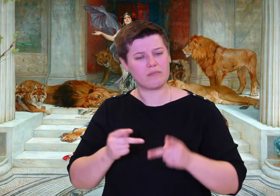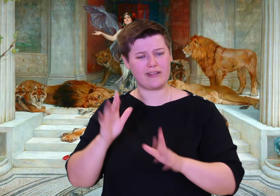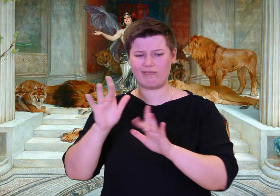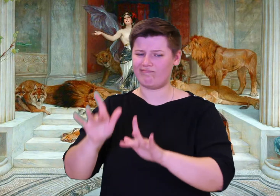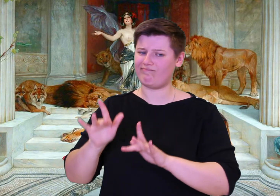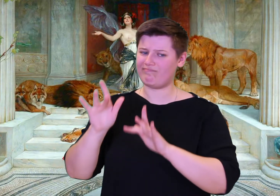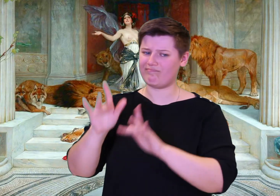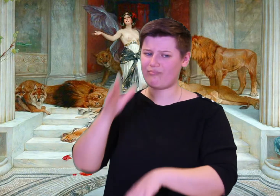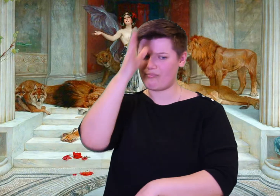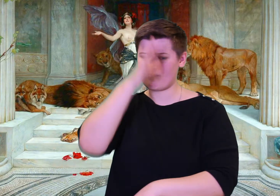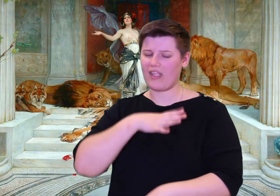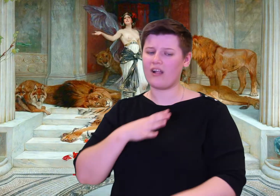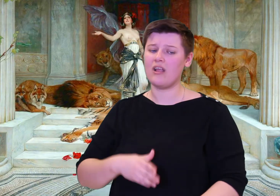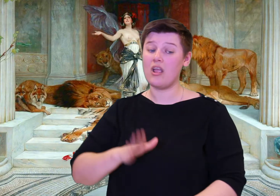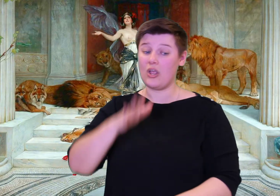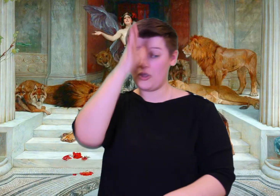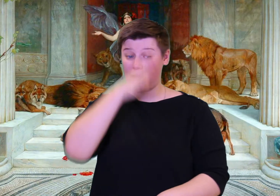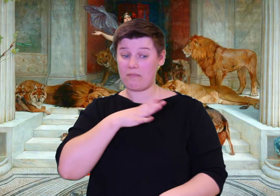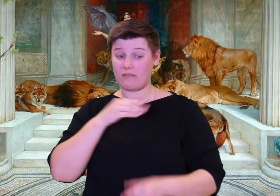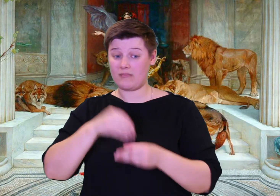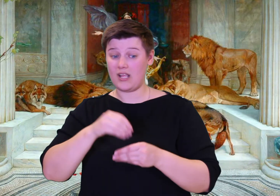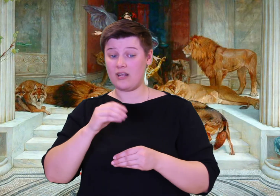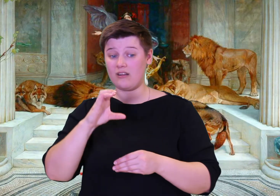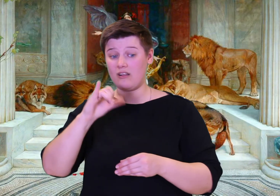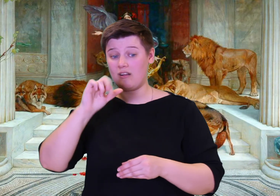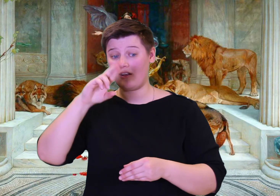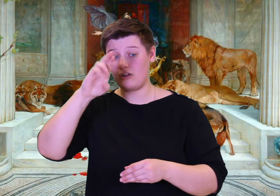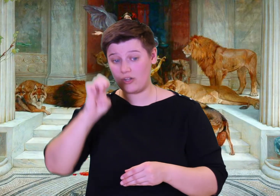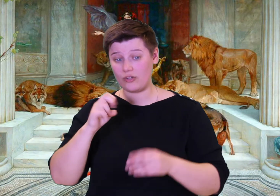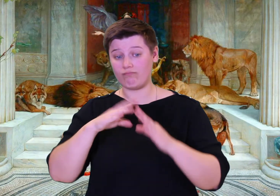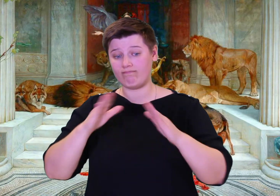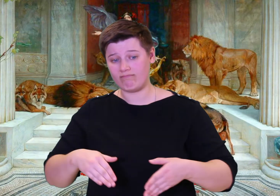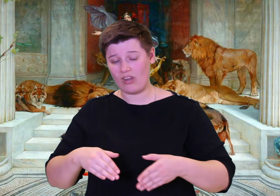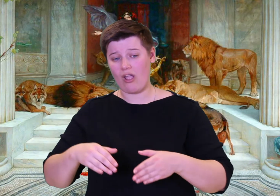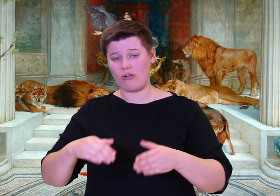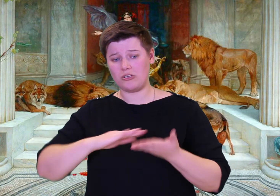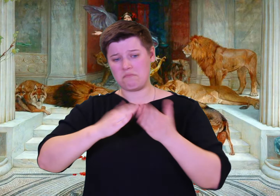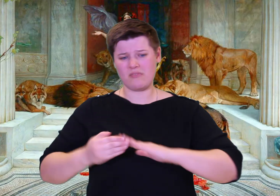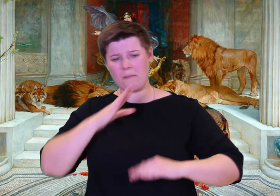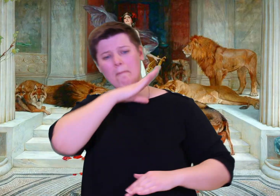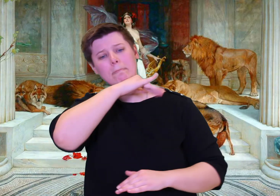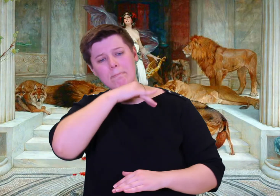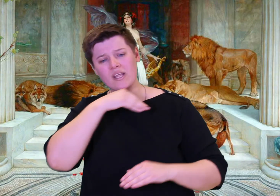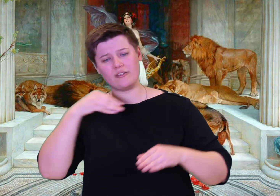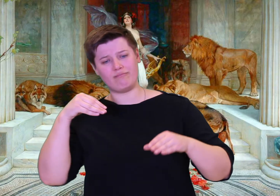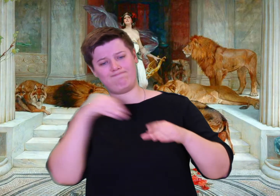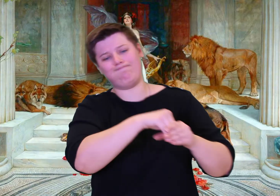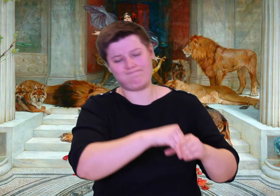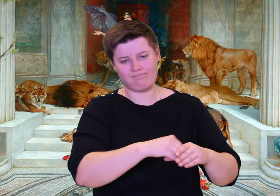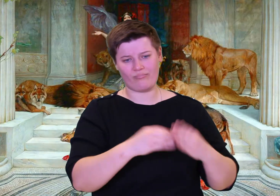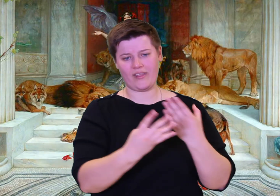He seemed an adolescent boy, the cutest age, when beards first start to grow.